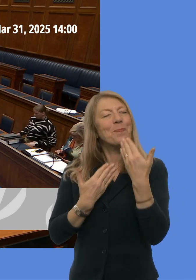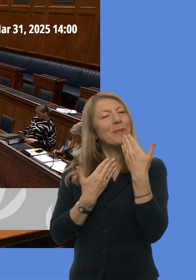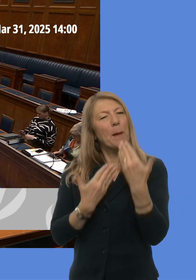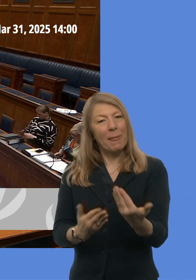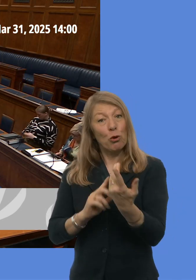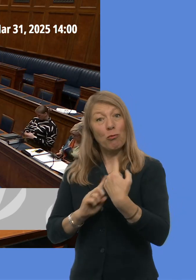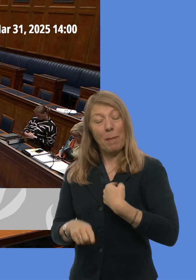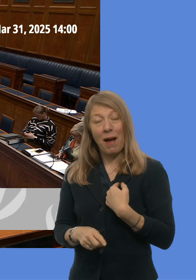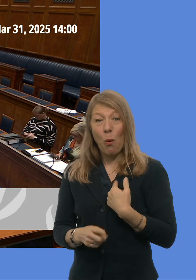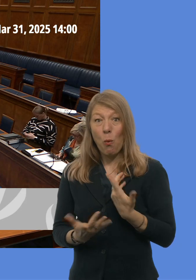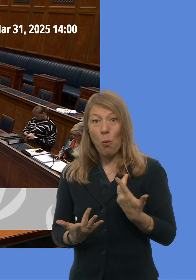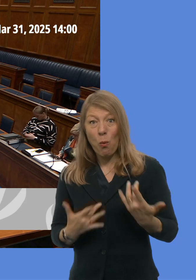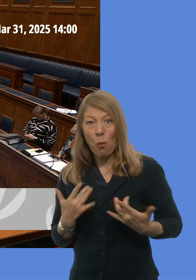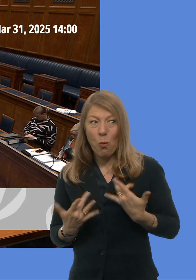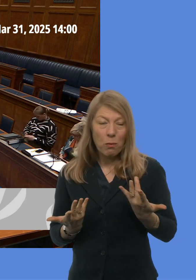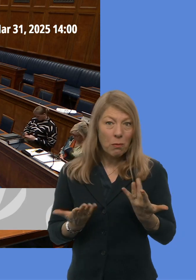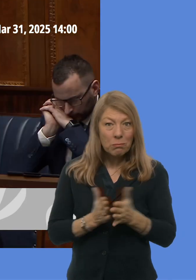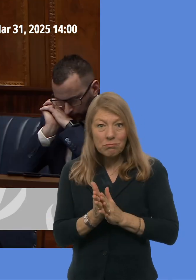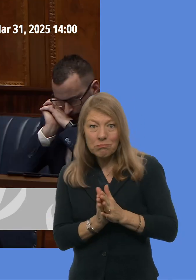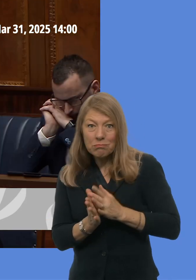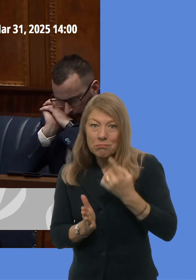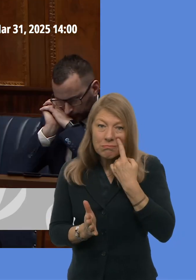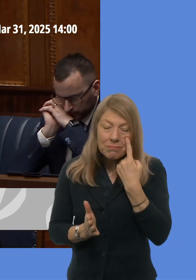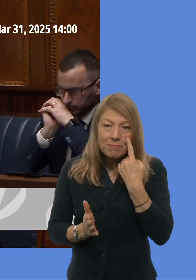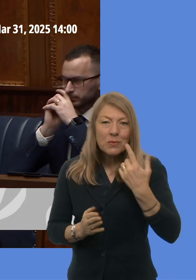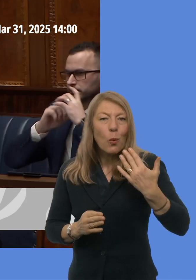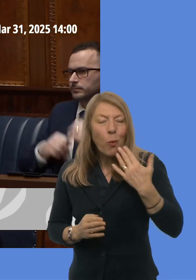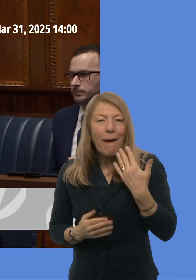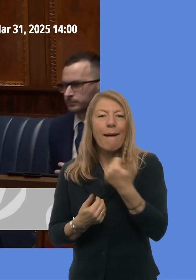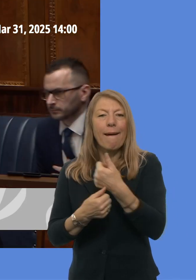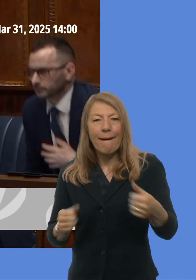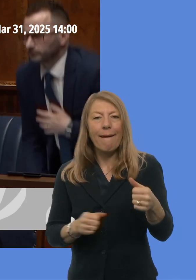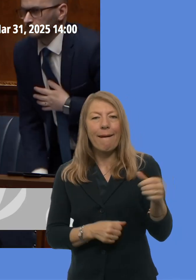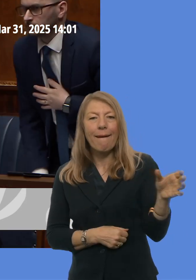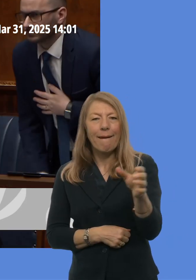I look forward to seeing those timelines. Before we see those timelines, may I ask